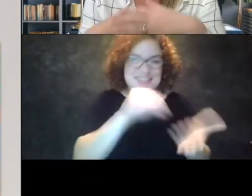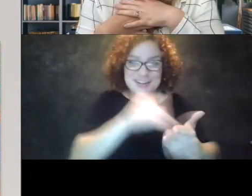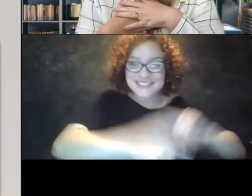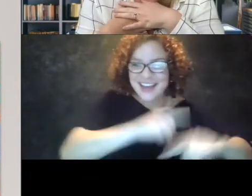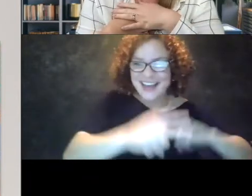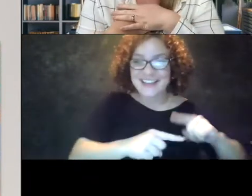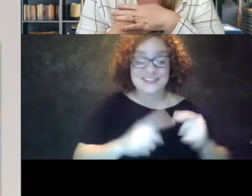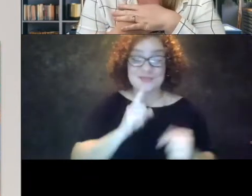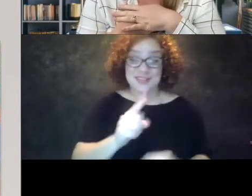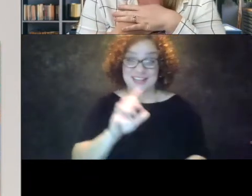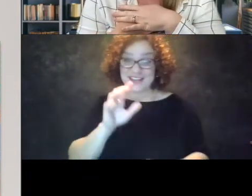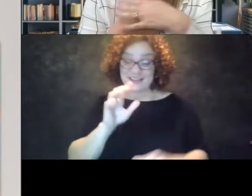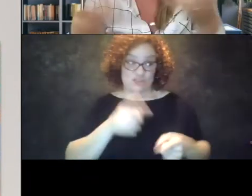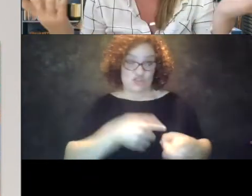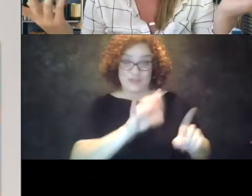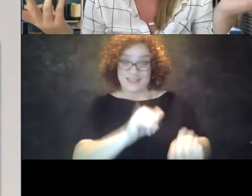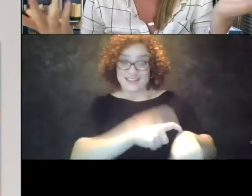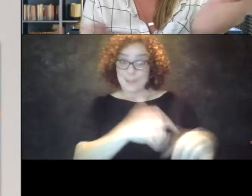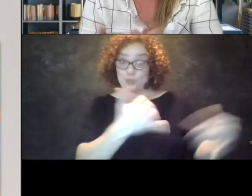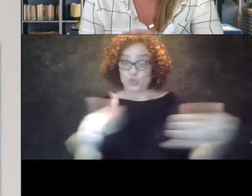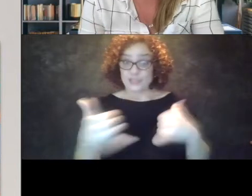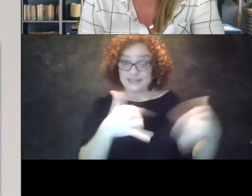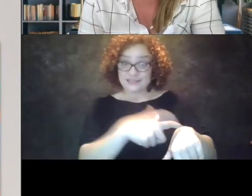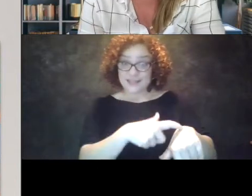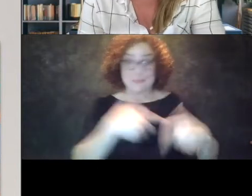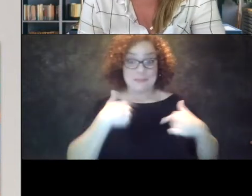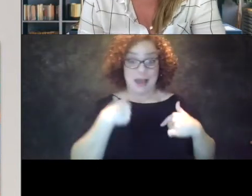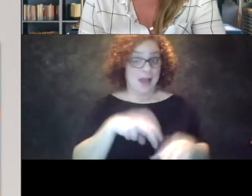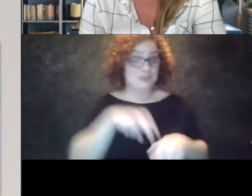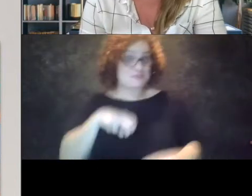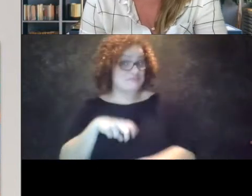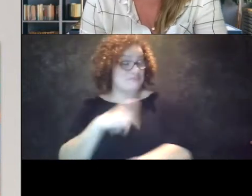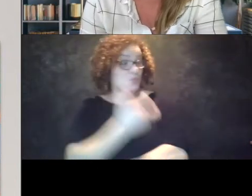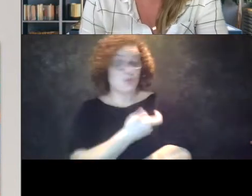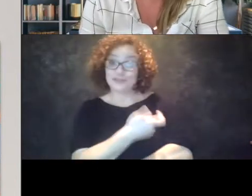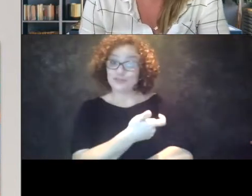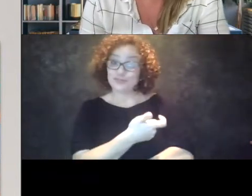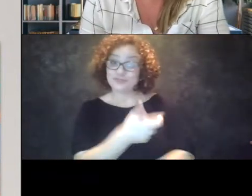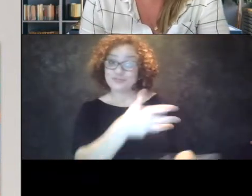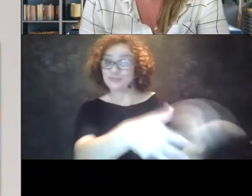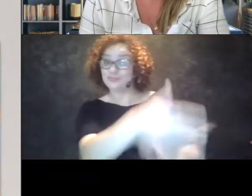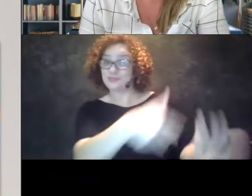I really just stepped back and watched and was just kind of there if they needed me.